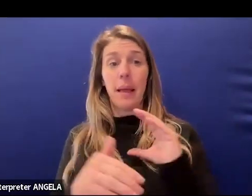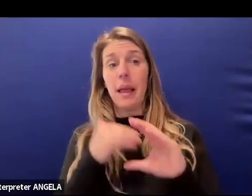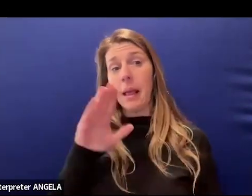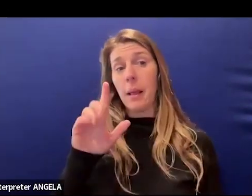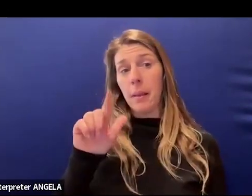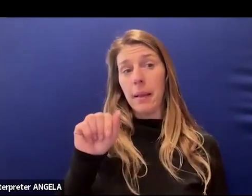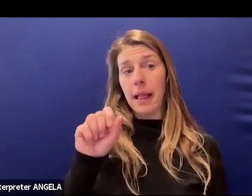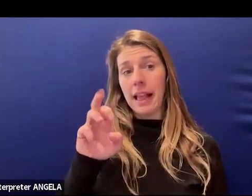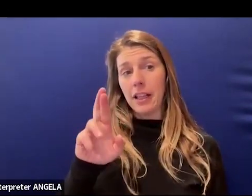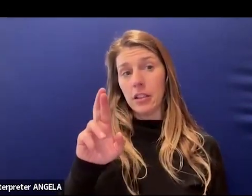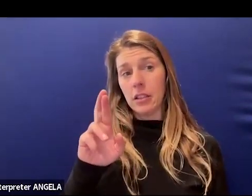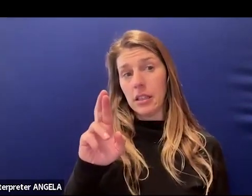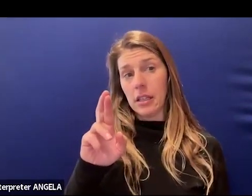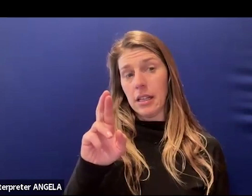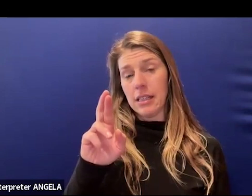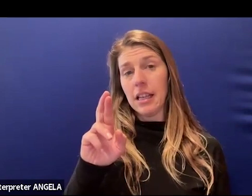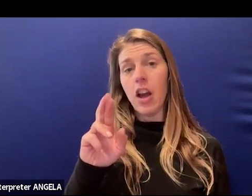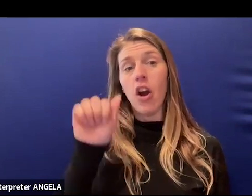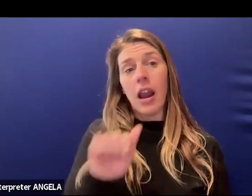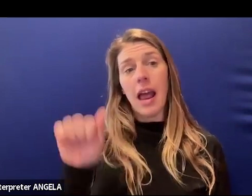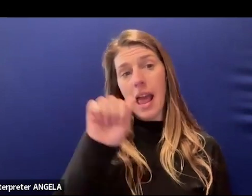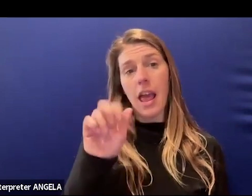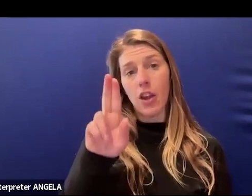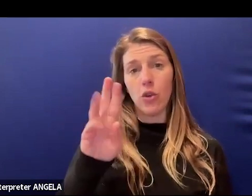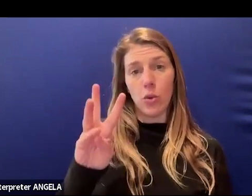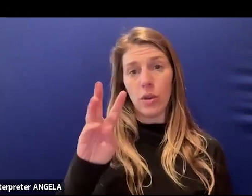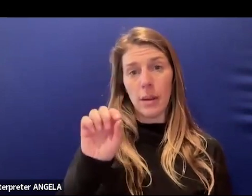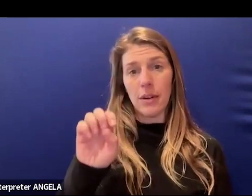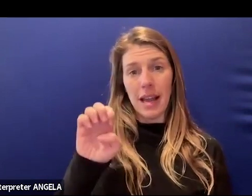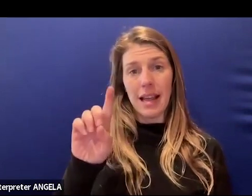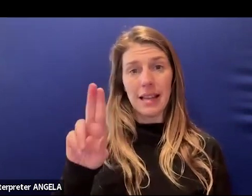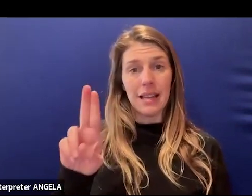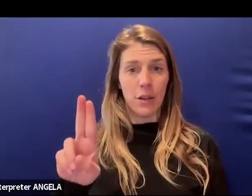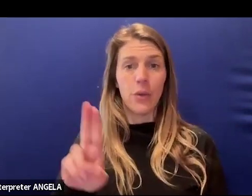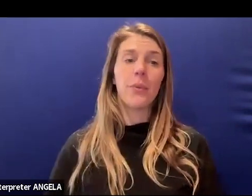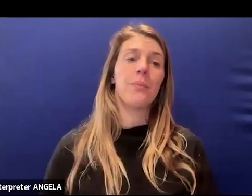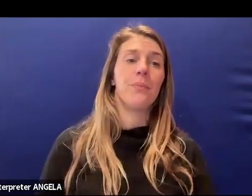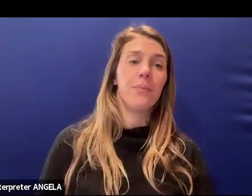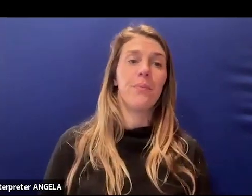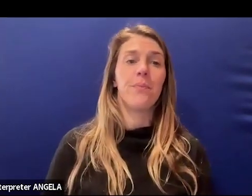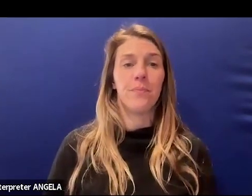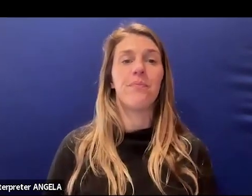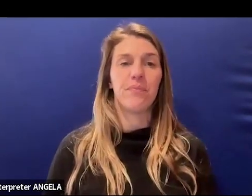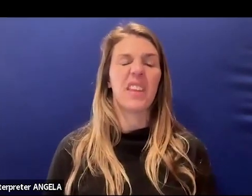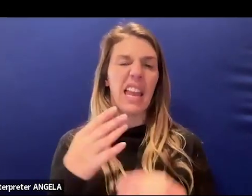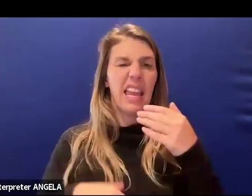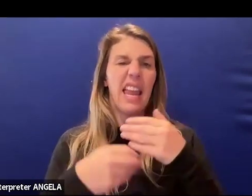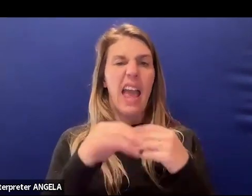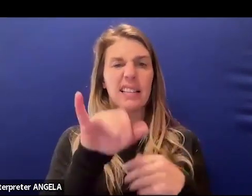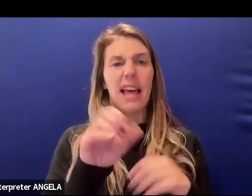My email is blaser@uw.edu and I can get you added to that.